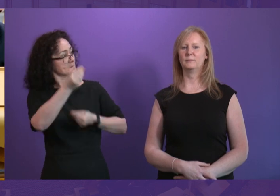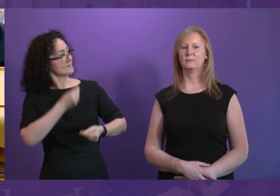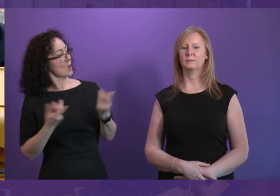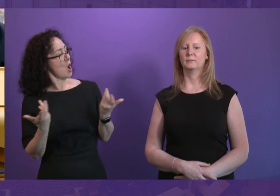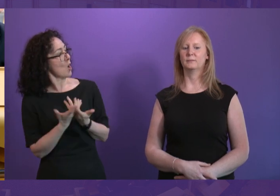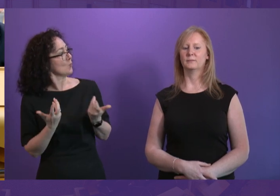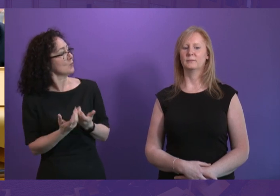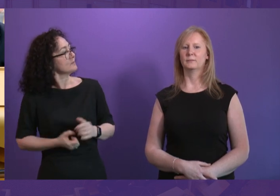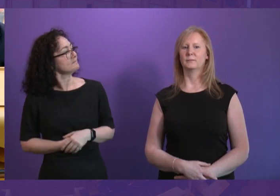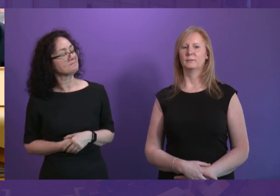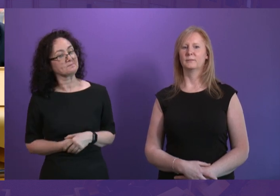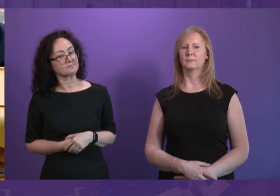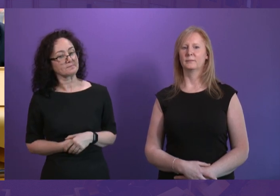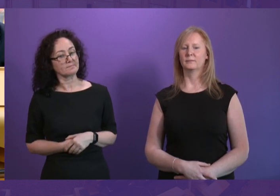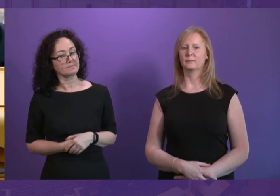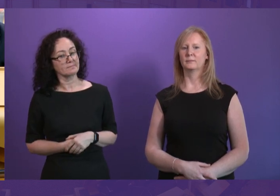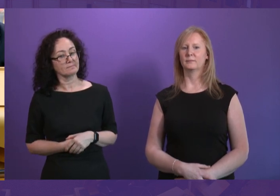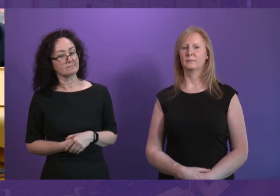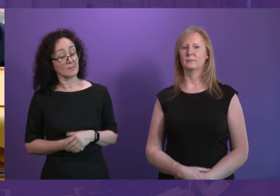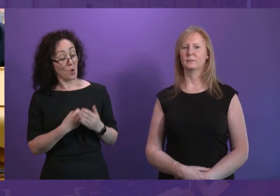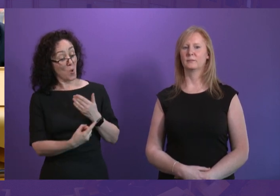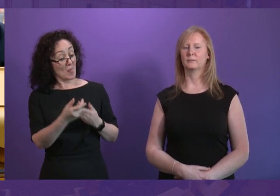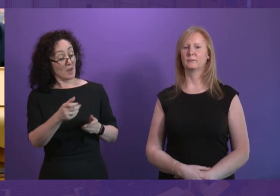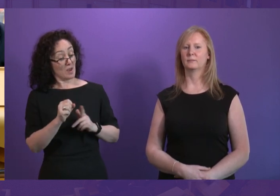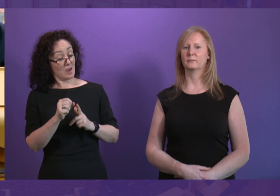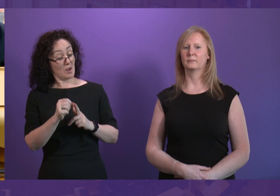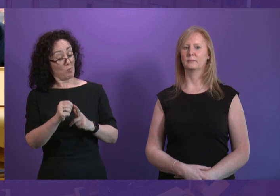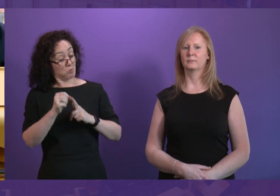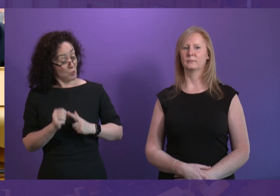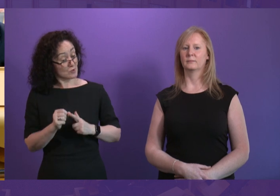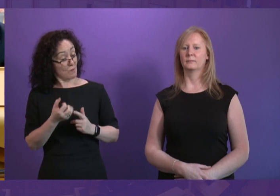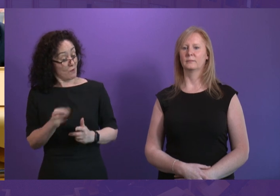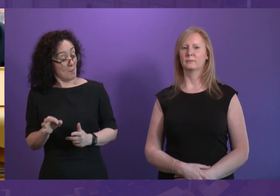from. The only proposal that came from Labour benches was ruled out by Richard Leonard.